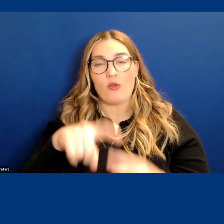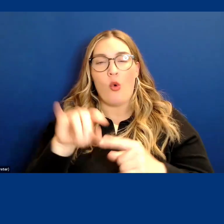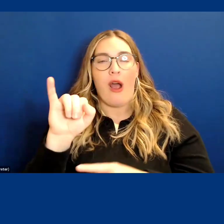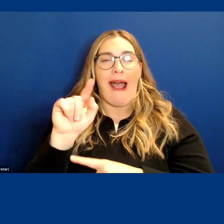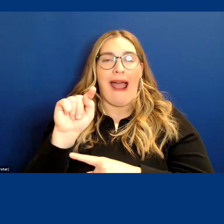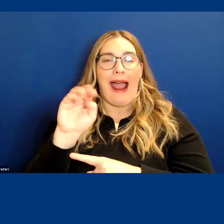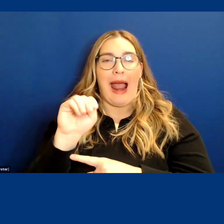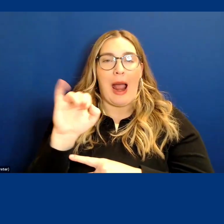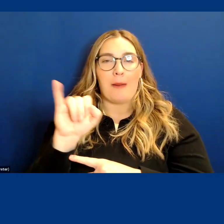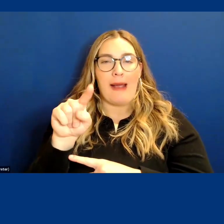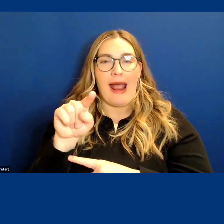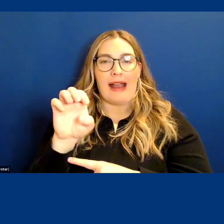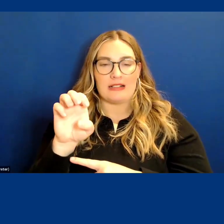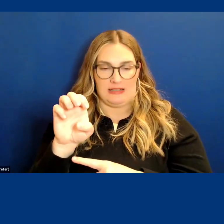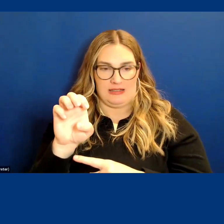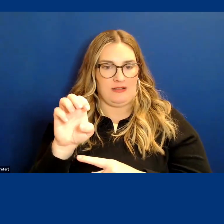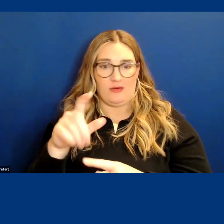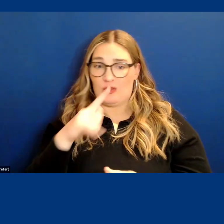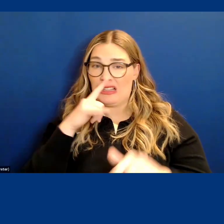the support that I provide to non-disabled families.